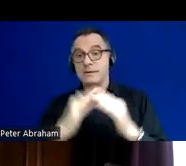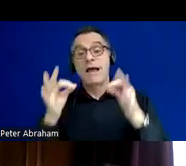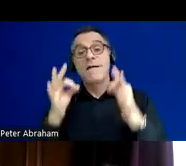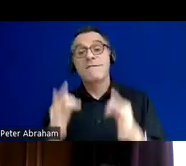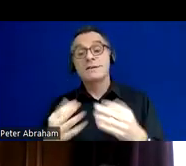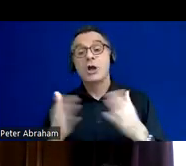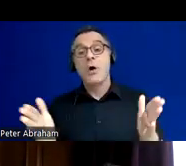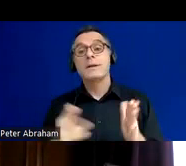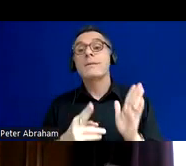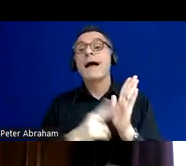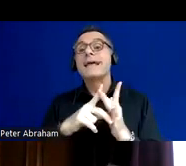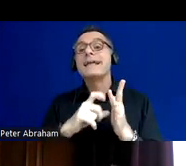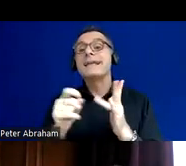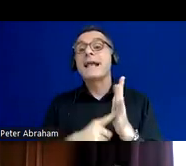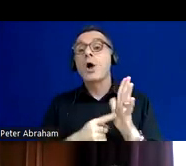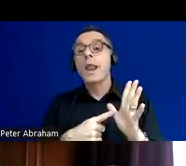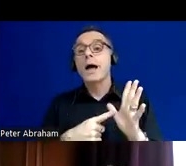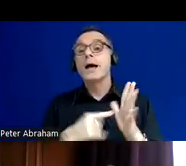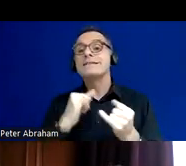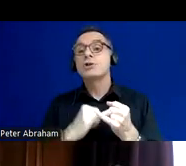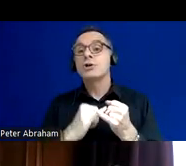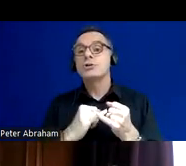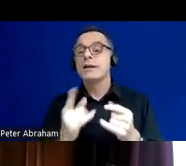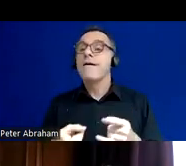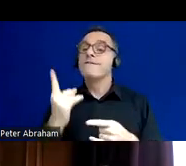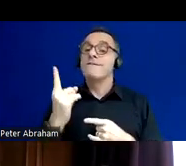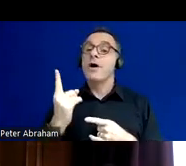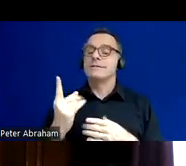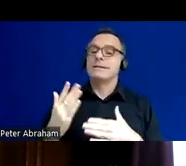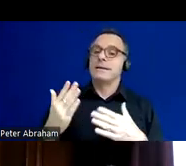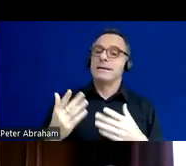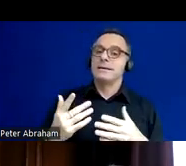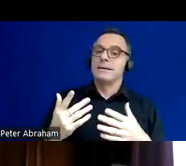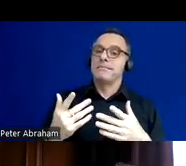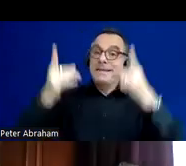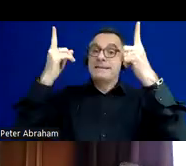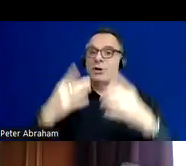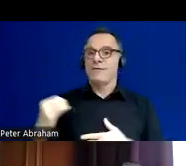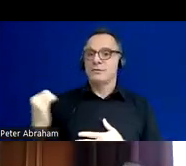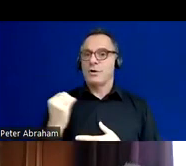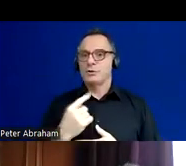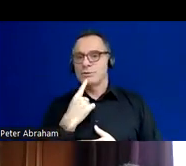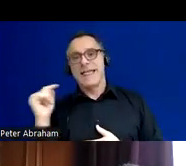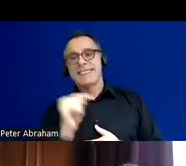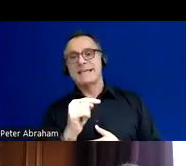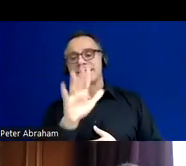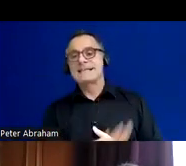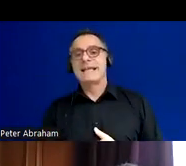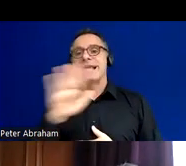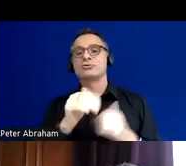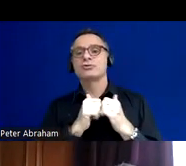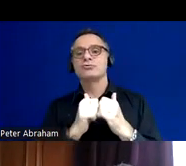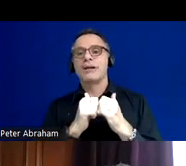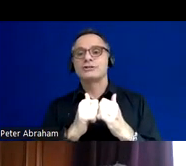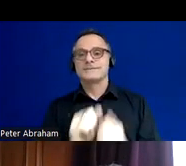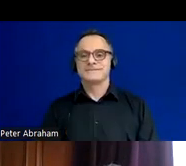who was then the first minister of Scotland, who declared it truly a National Treasure. So,